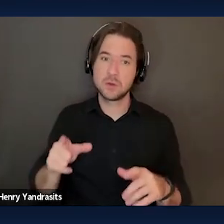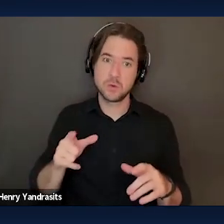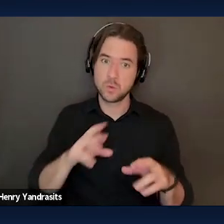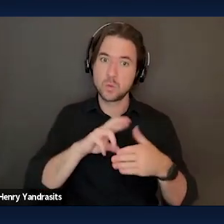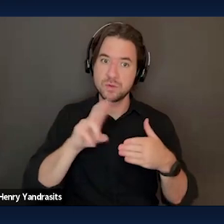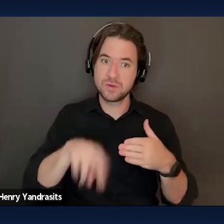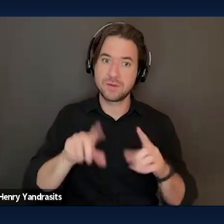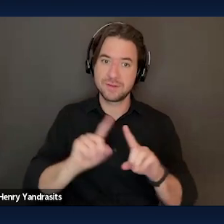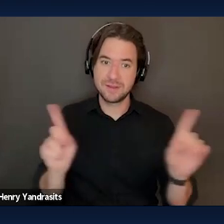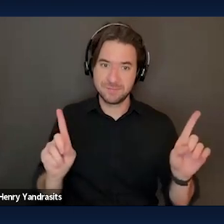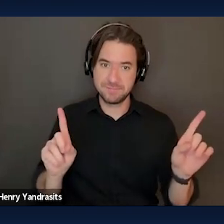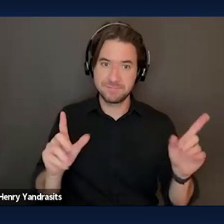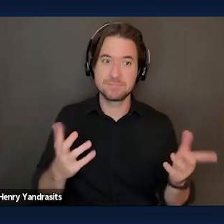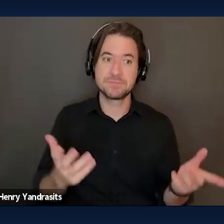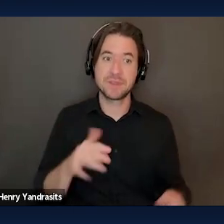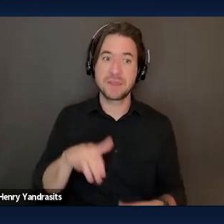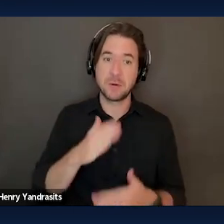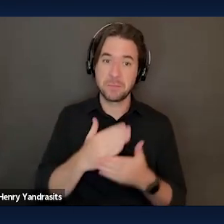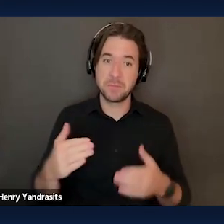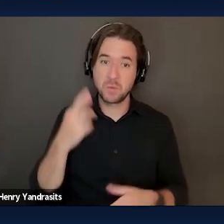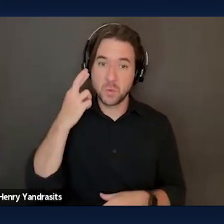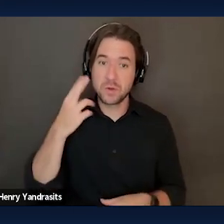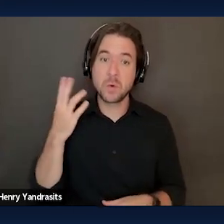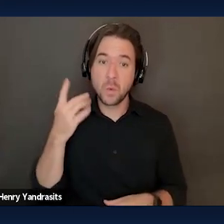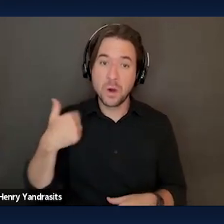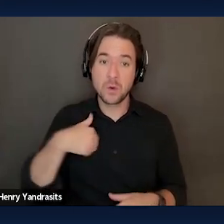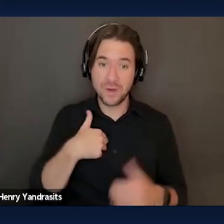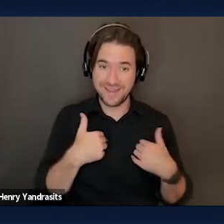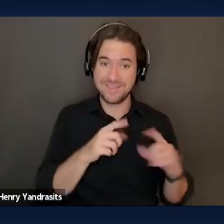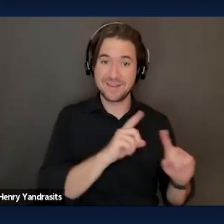And this is part of why we do some of these different approaches.